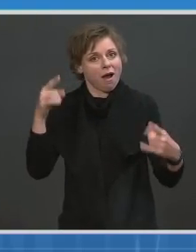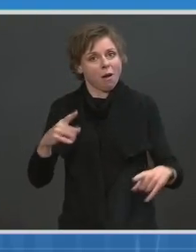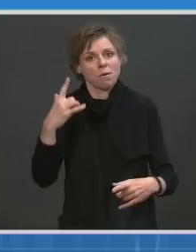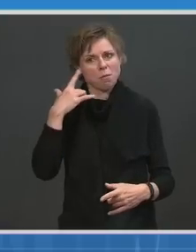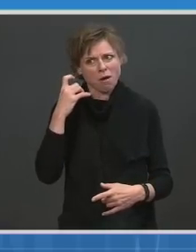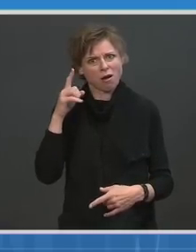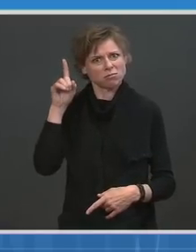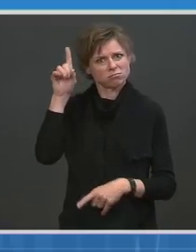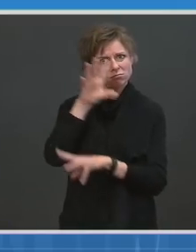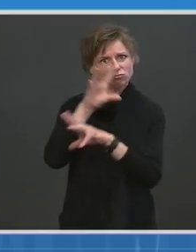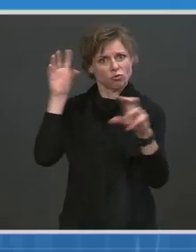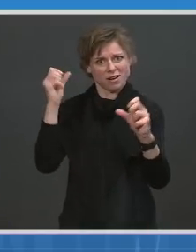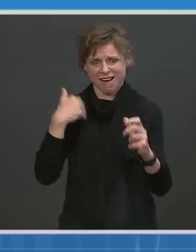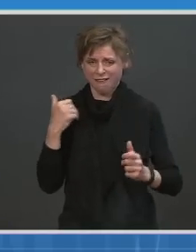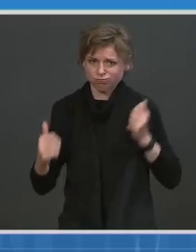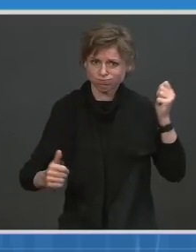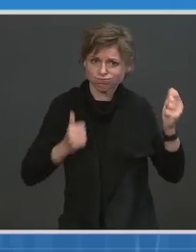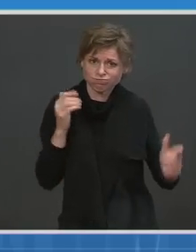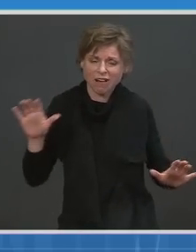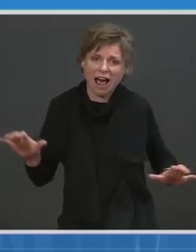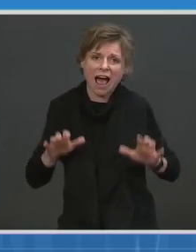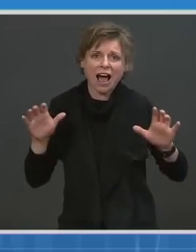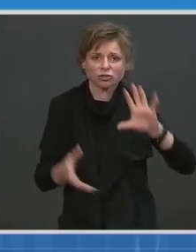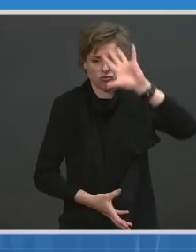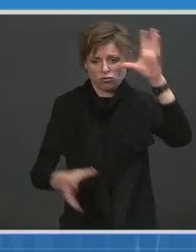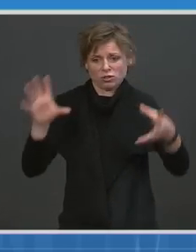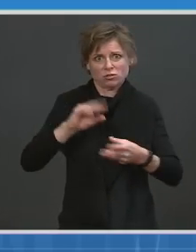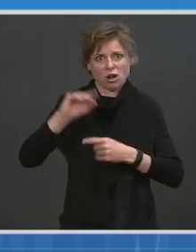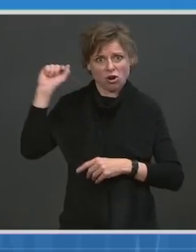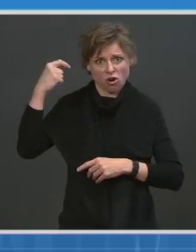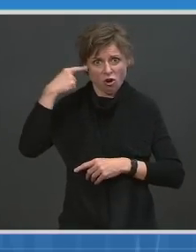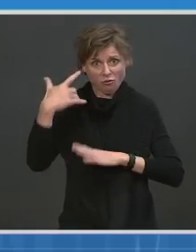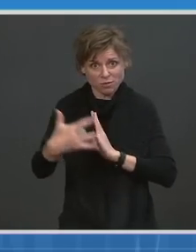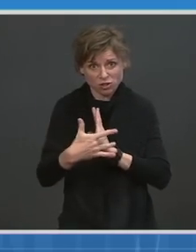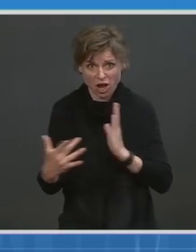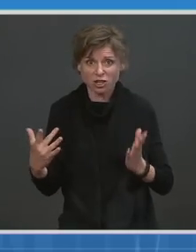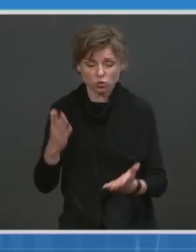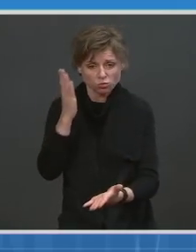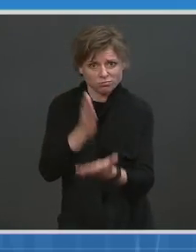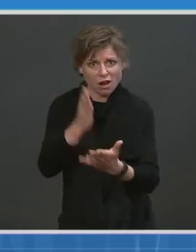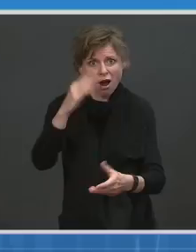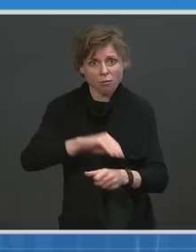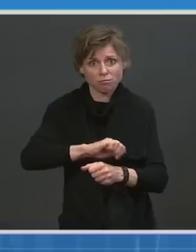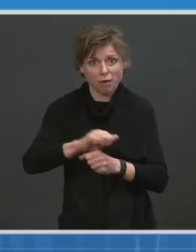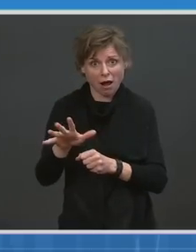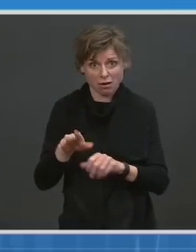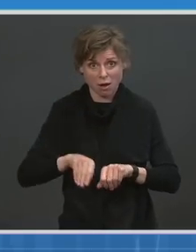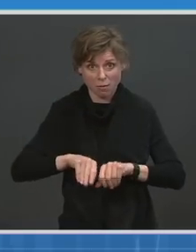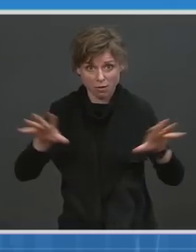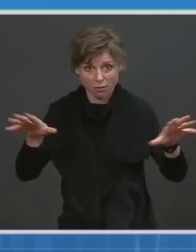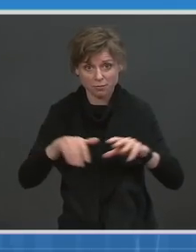whole-of-government national strategy to end the pandemic. Now, thanks to the American Rescue Plan,